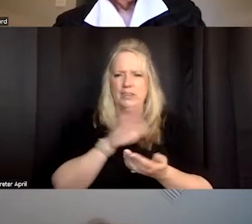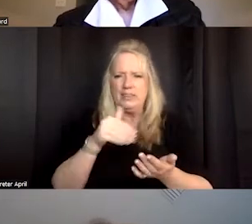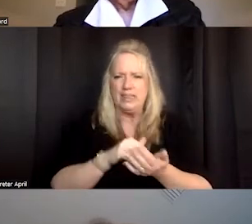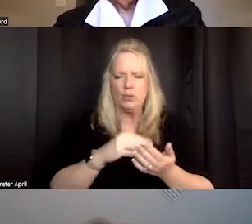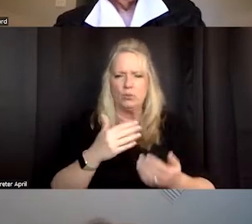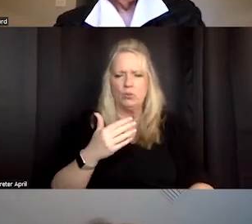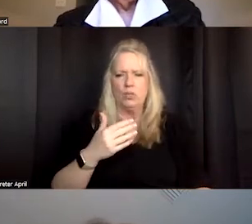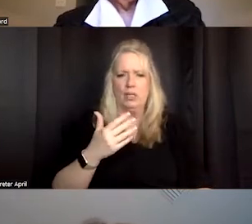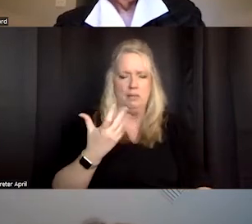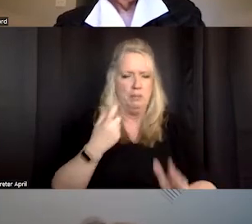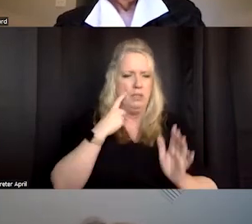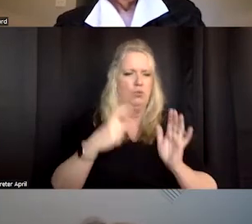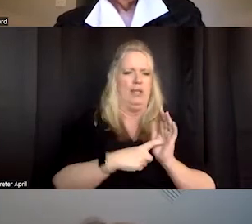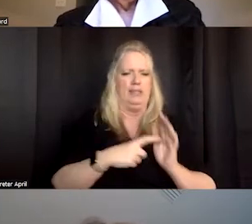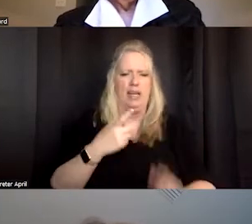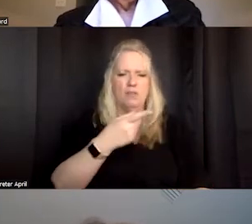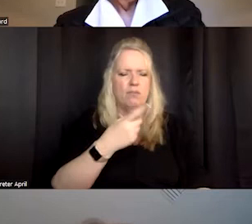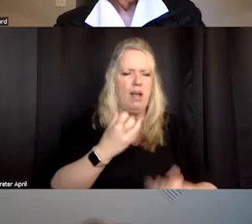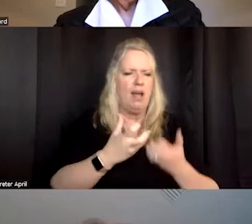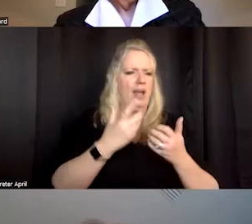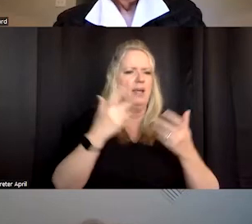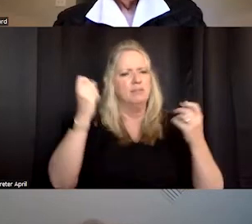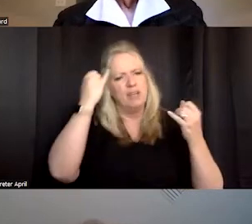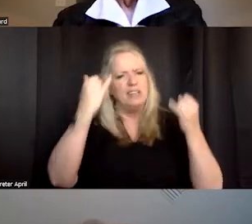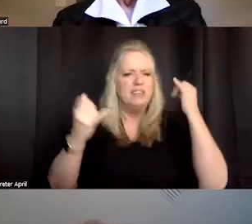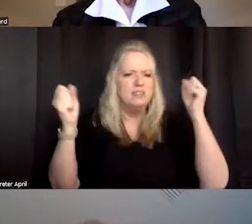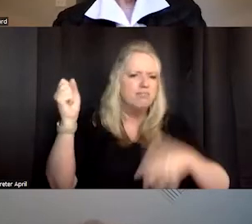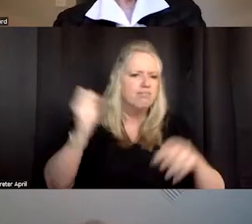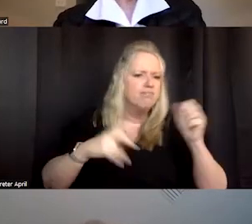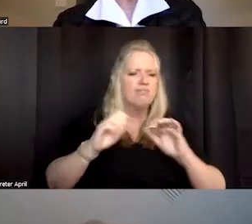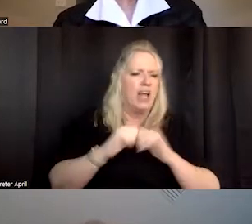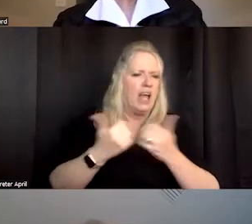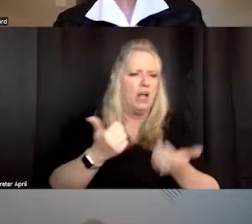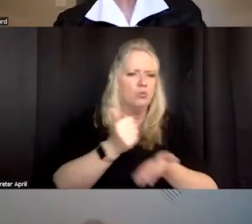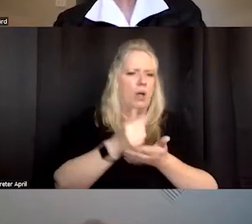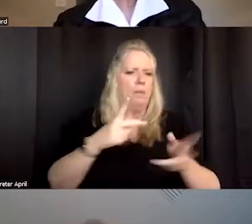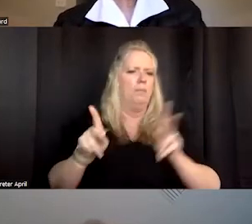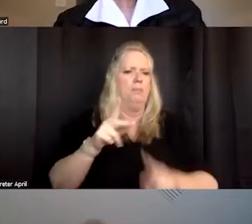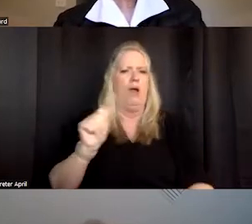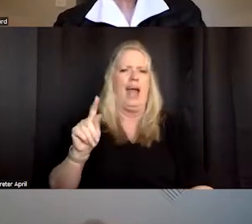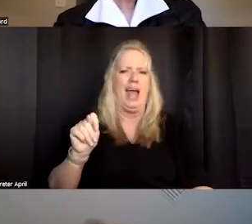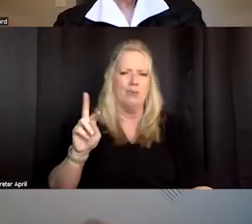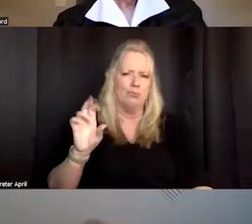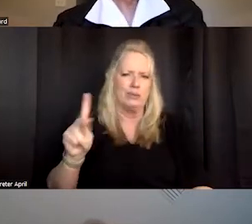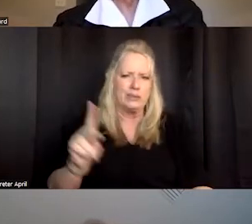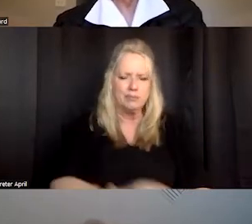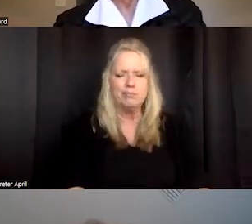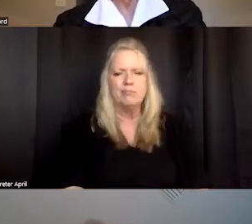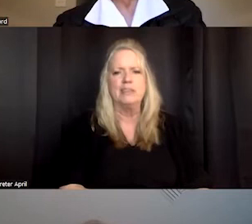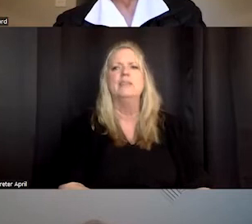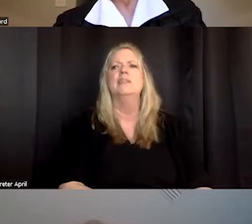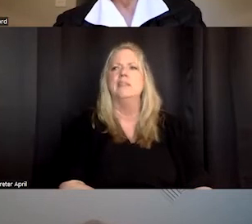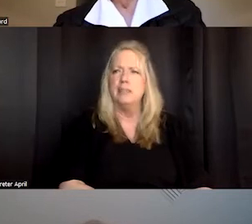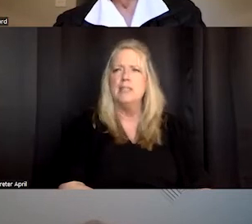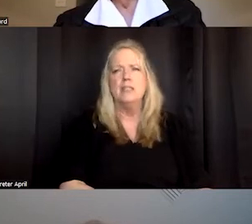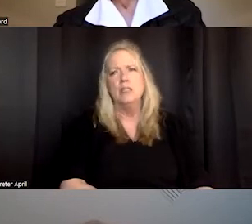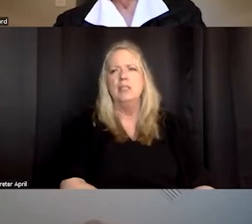IDENTIFYING STRATEGIES FOR AT RISK POPULATIONS? REALLY MORE OF A MATTER OF LOOKING AT THE DATA.